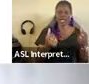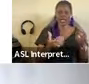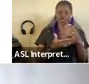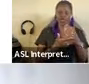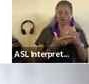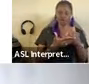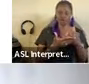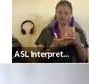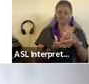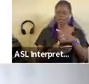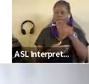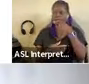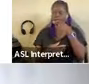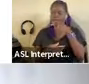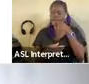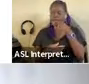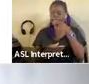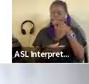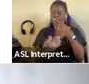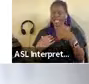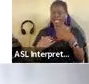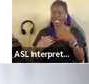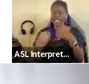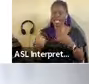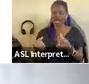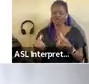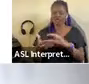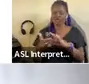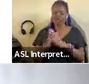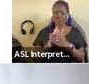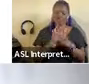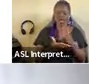and Vaccine Planning and Operations Group will become part of that section.